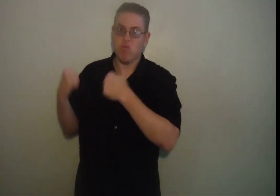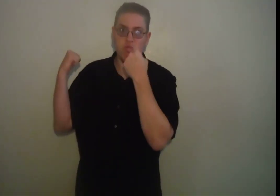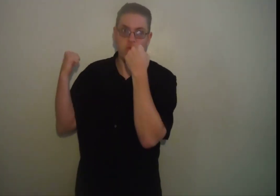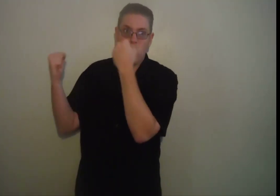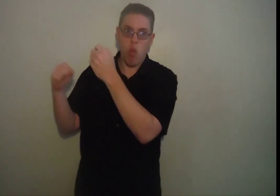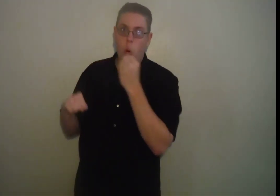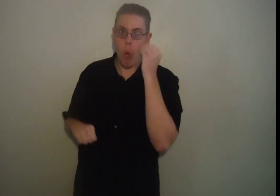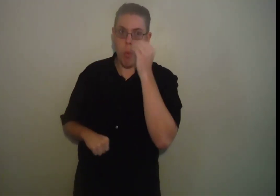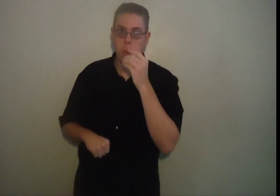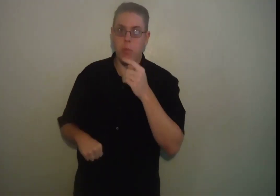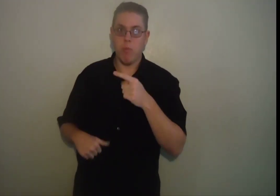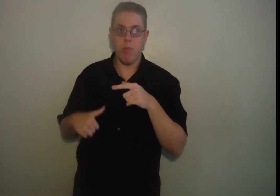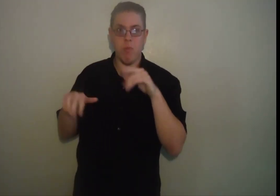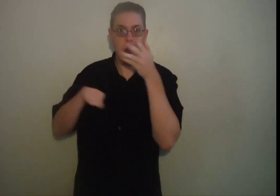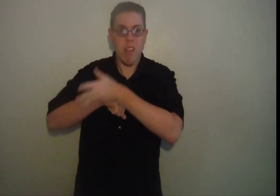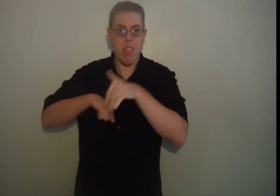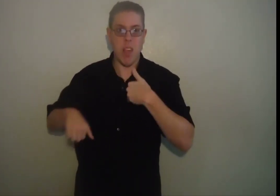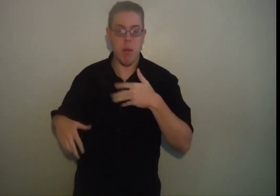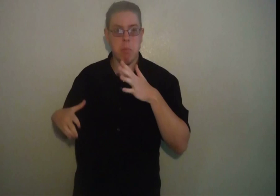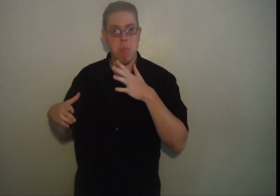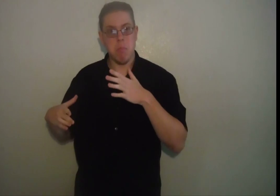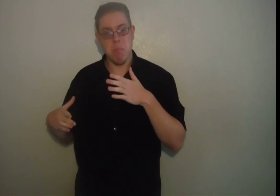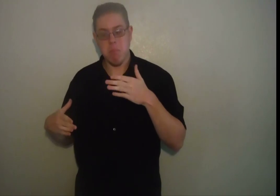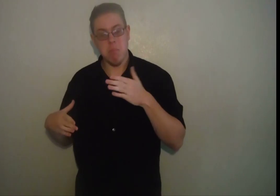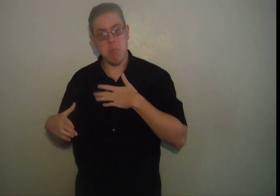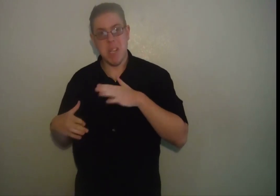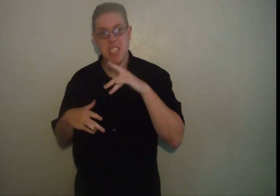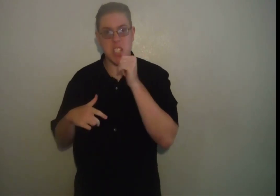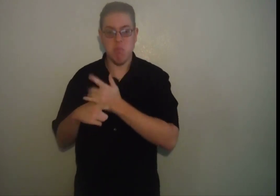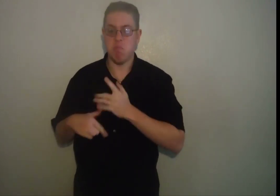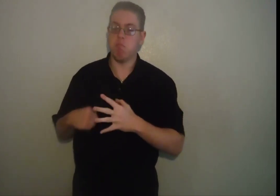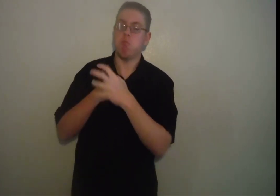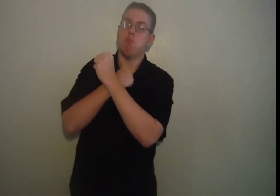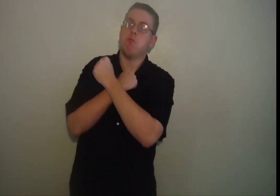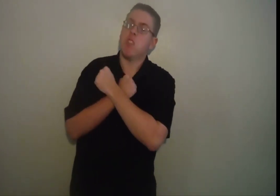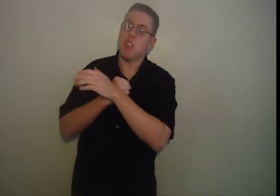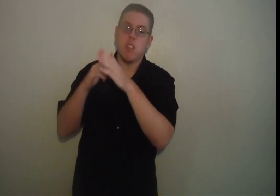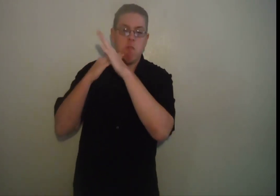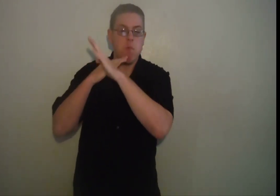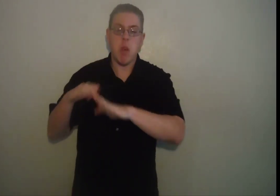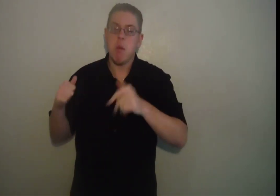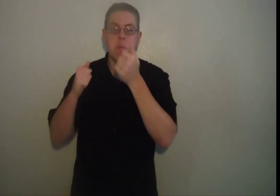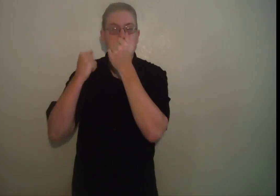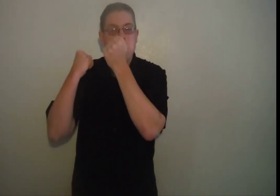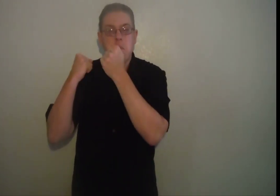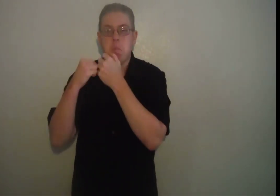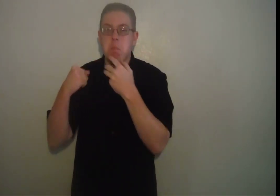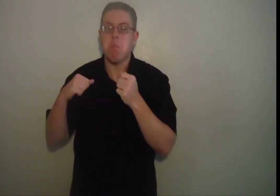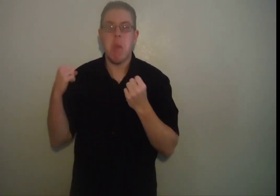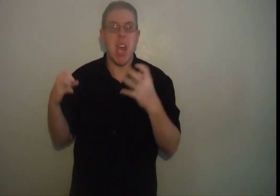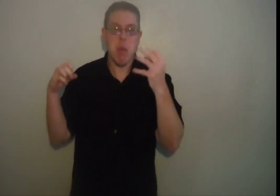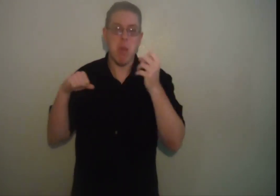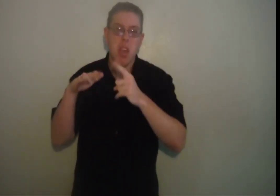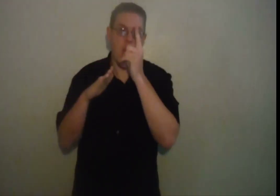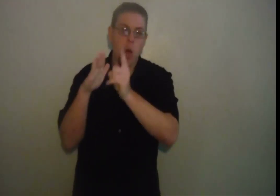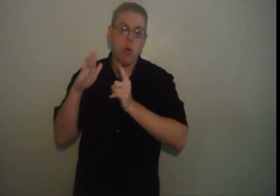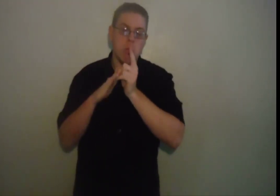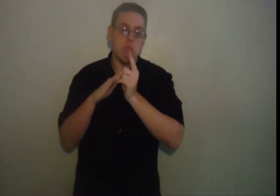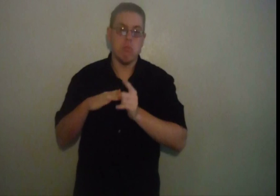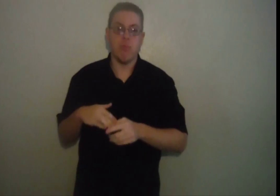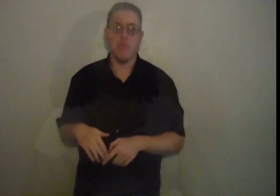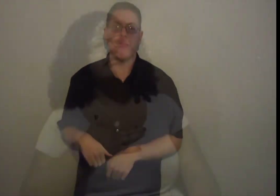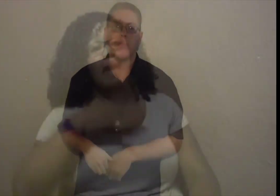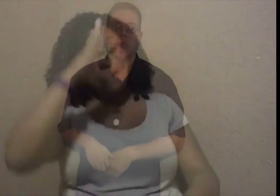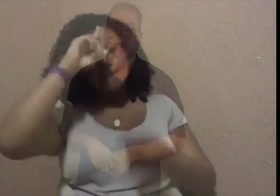That day we drove home and for hours in silence my younger sister held me.